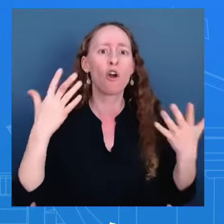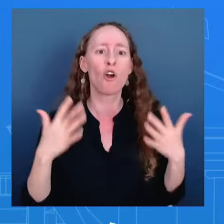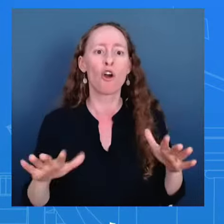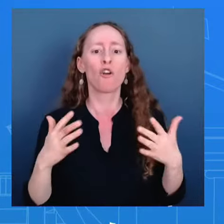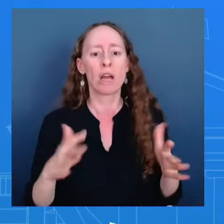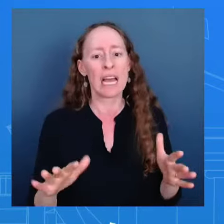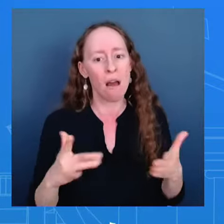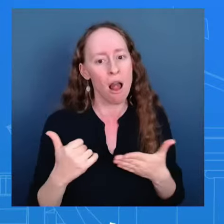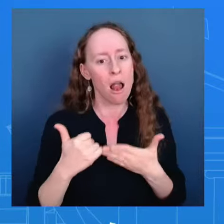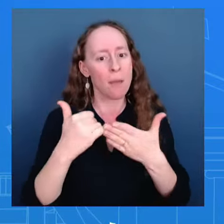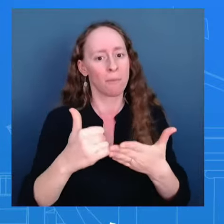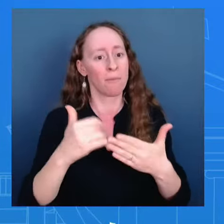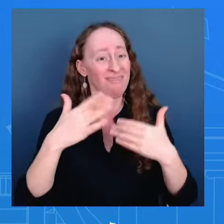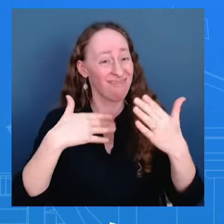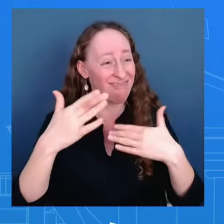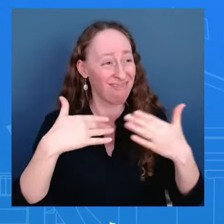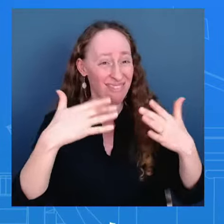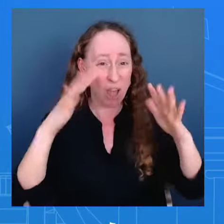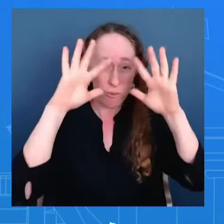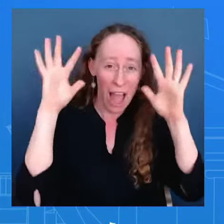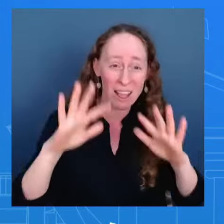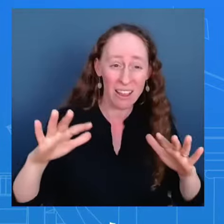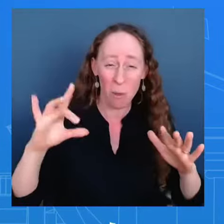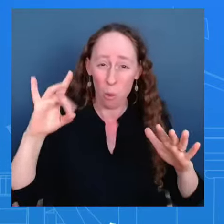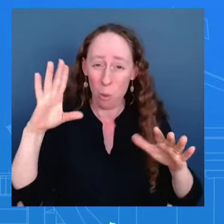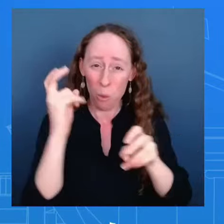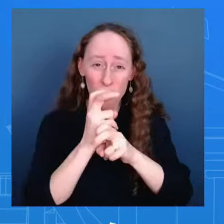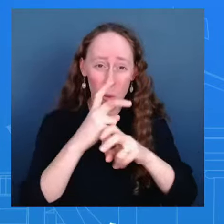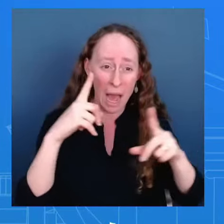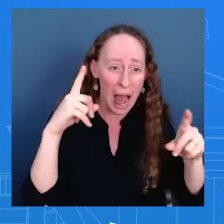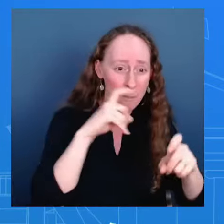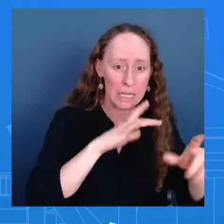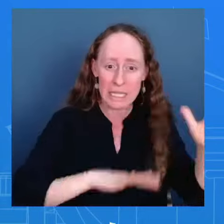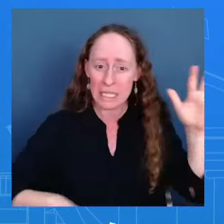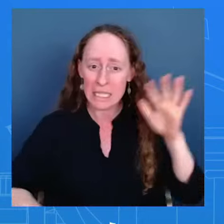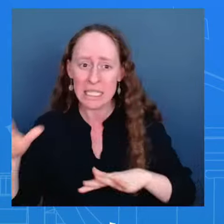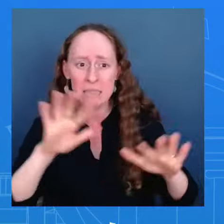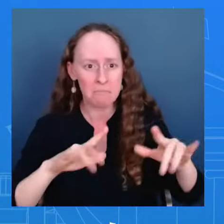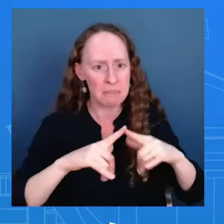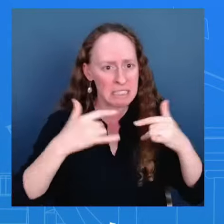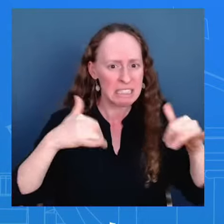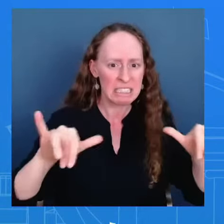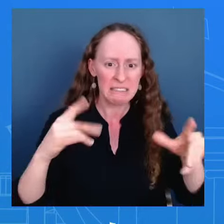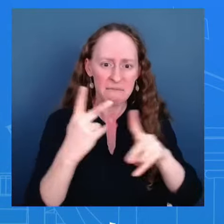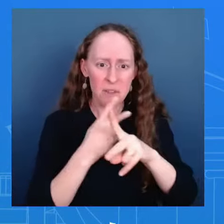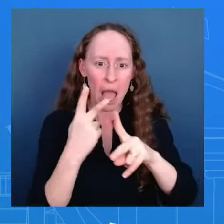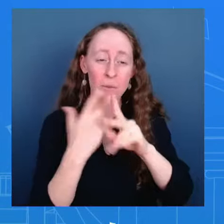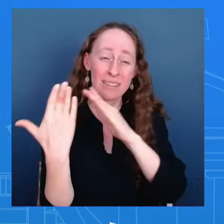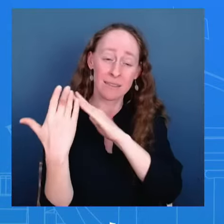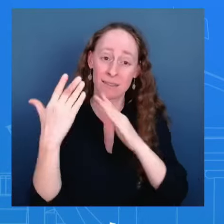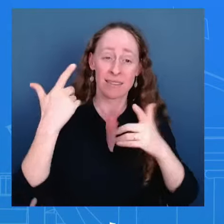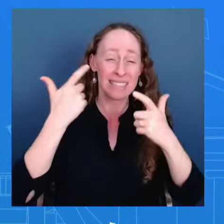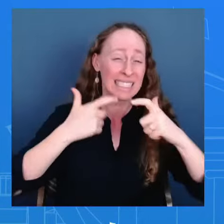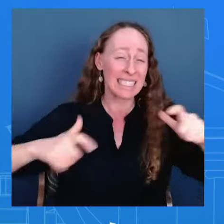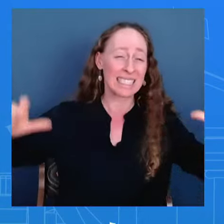the multi-node stop you have to do to move from ship to pier to truck to ground. I mean, considering all that,